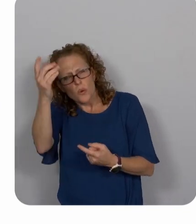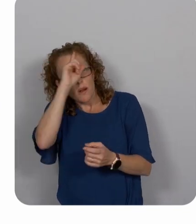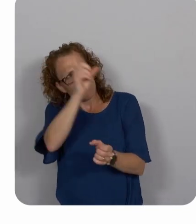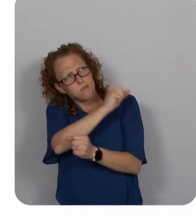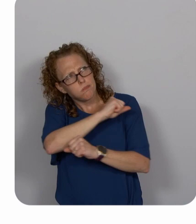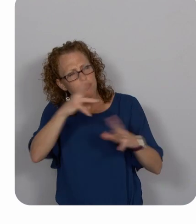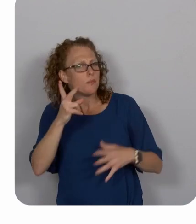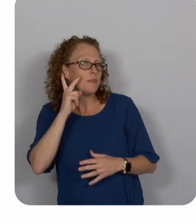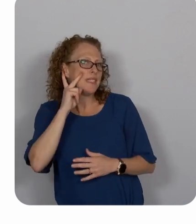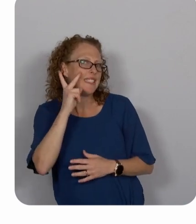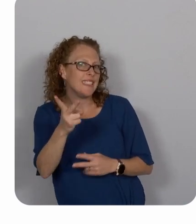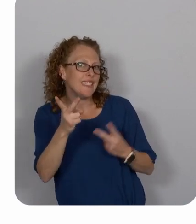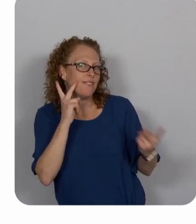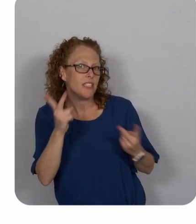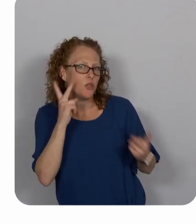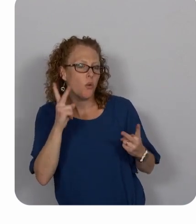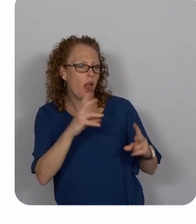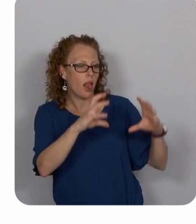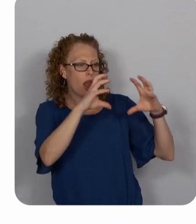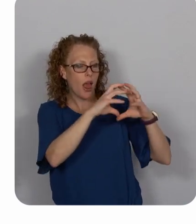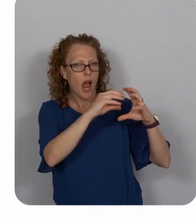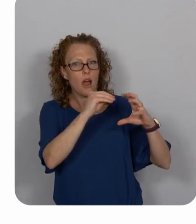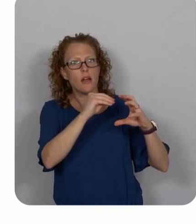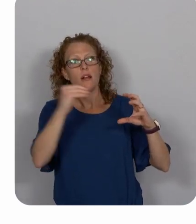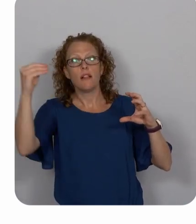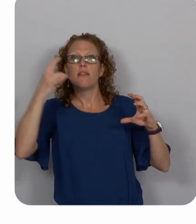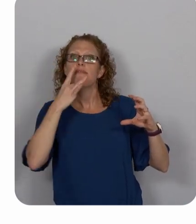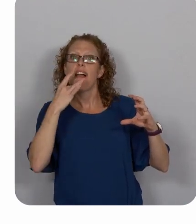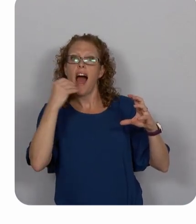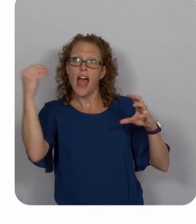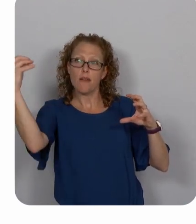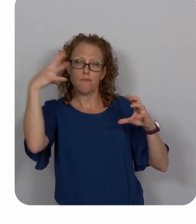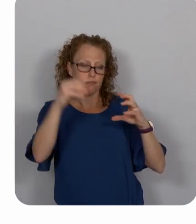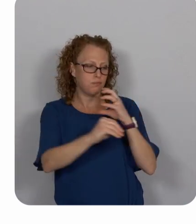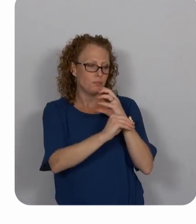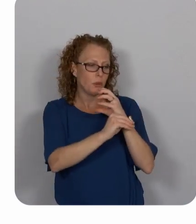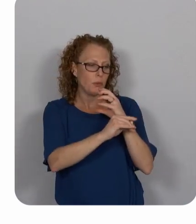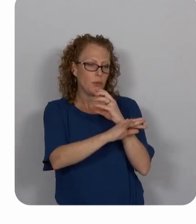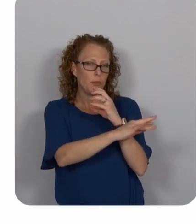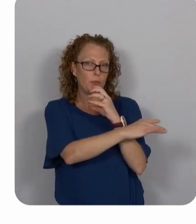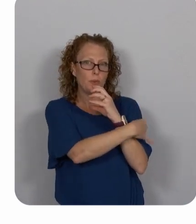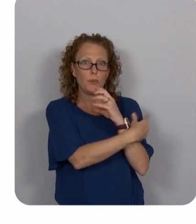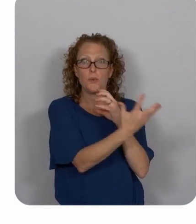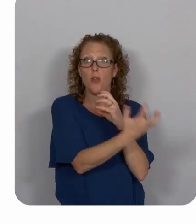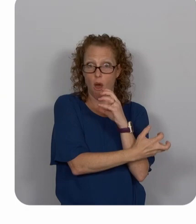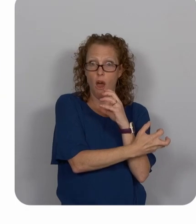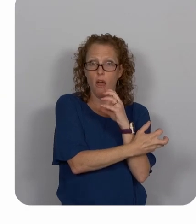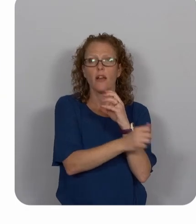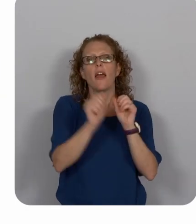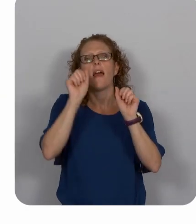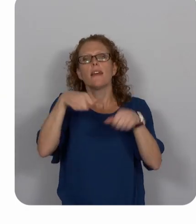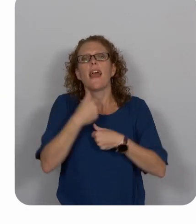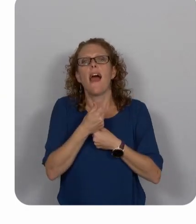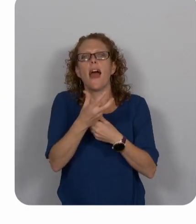are both great ways to define form and add definition to your creations, giving them ultimately a more polished look.